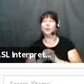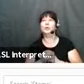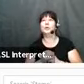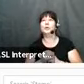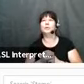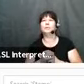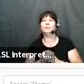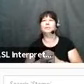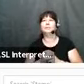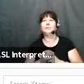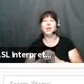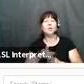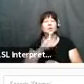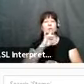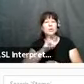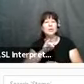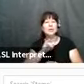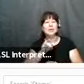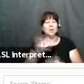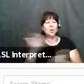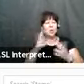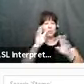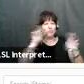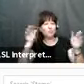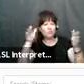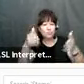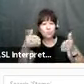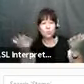is while geographically close, our neighboring counties have really different